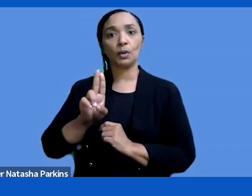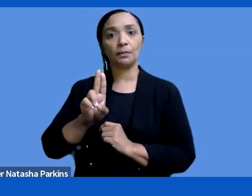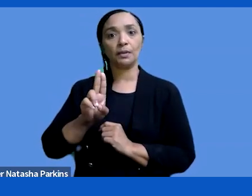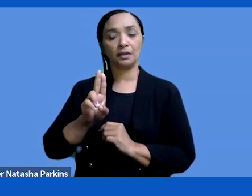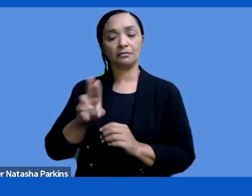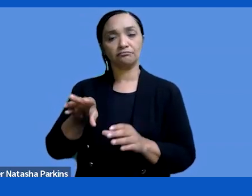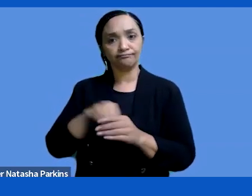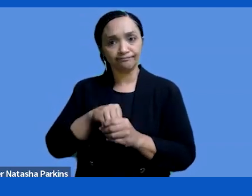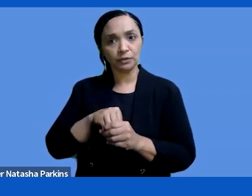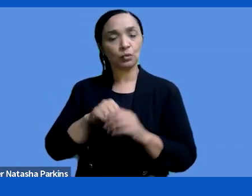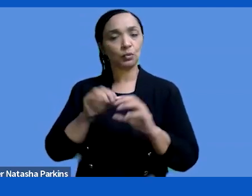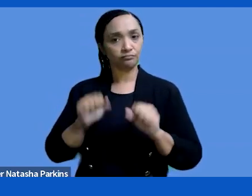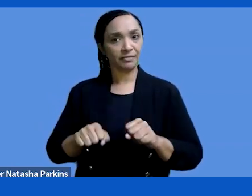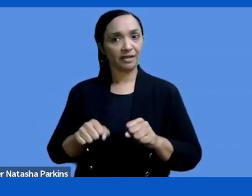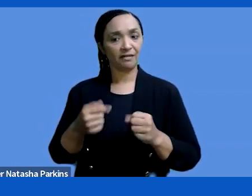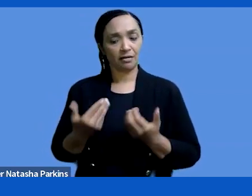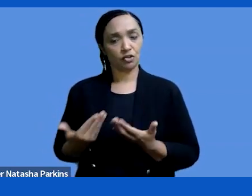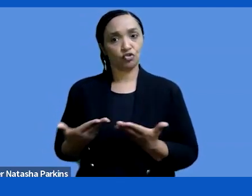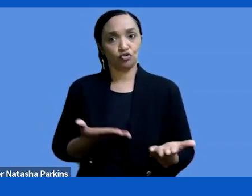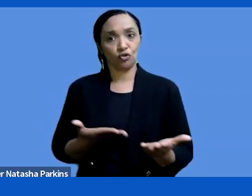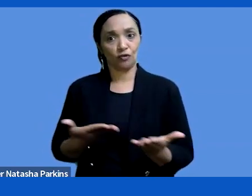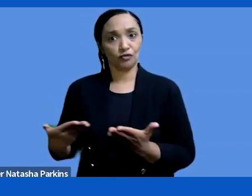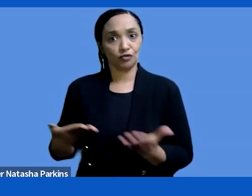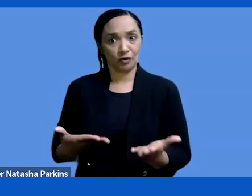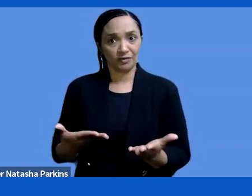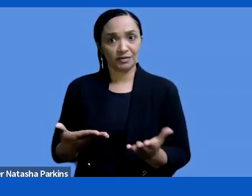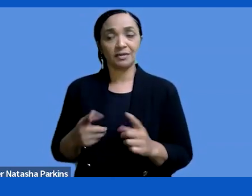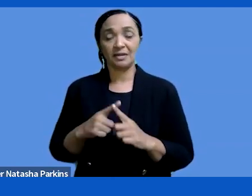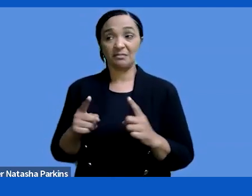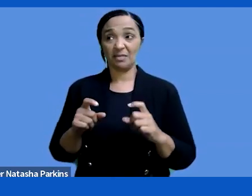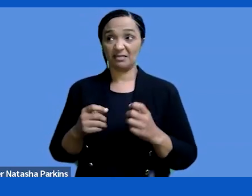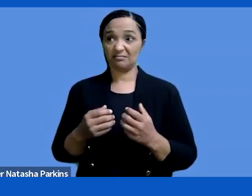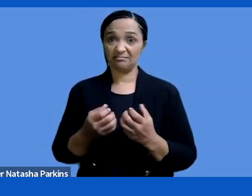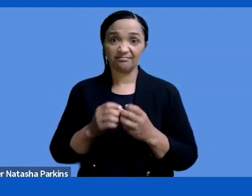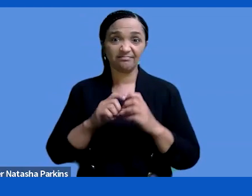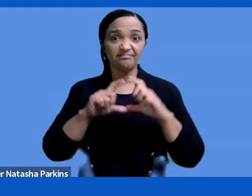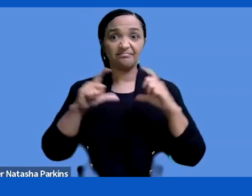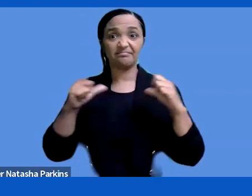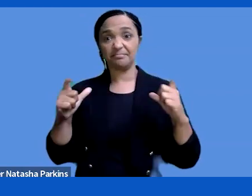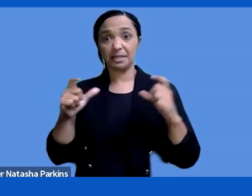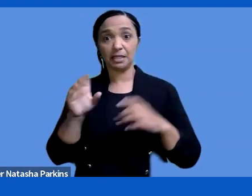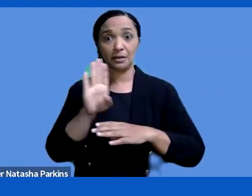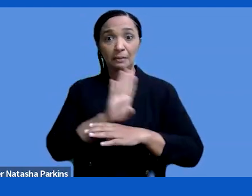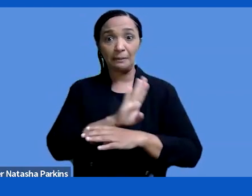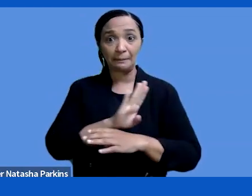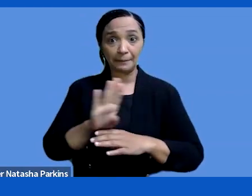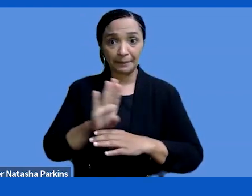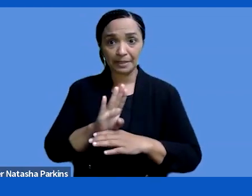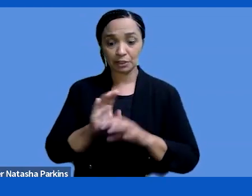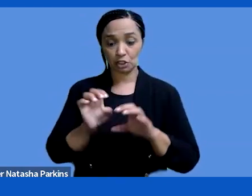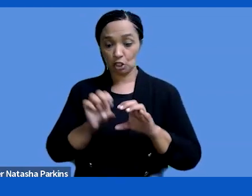but obviously some of the big names come from outside EU jurisdiction. But branches and so